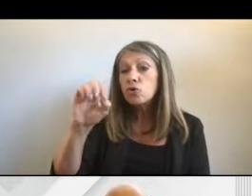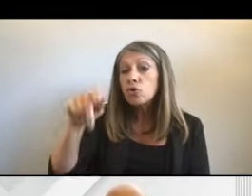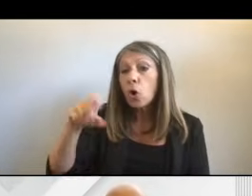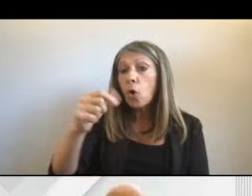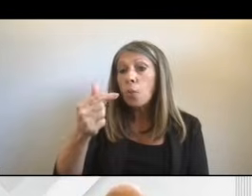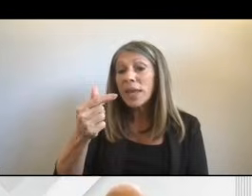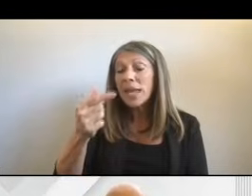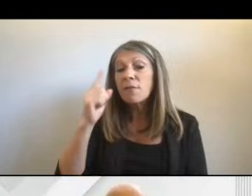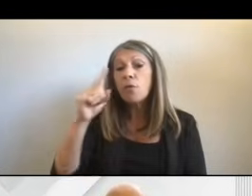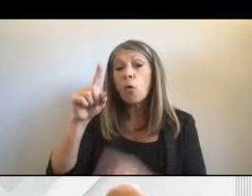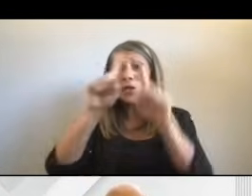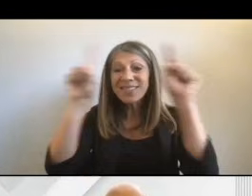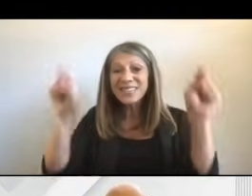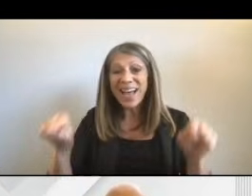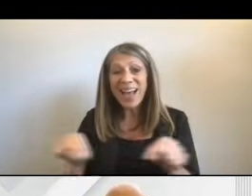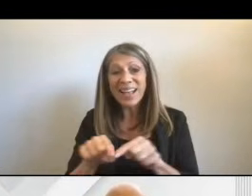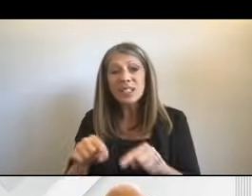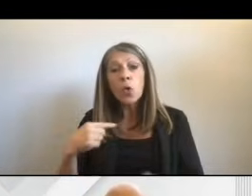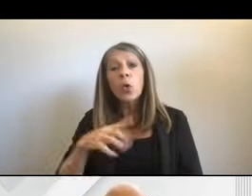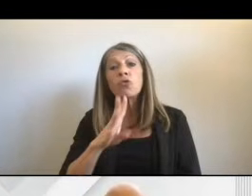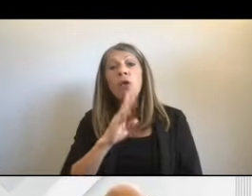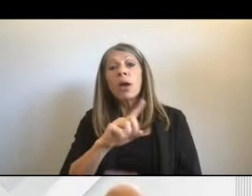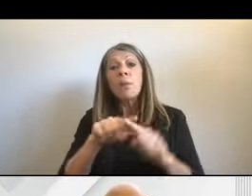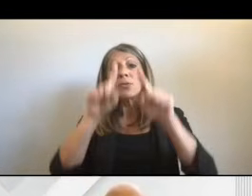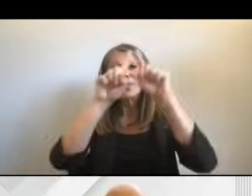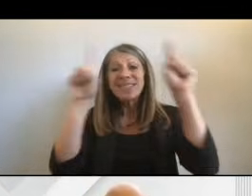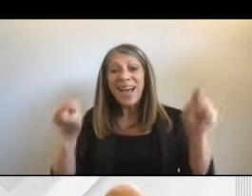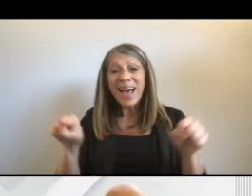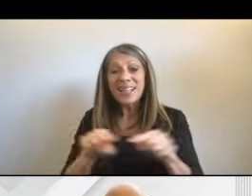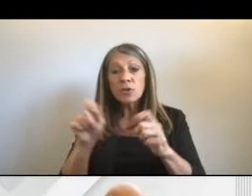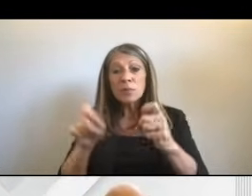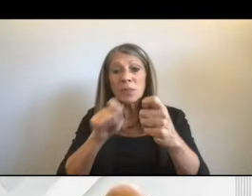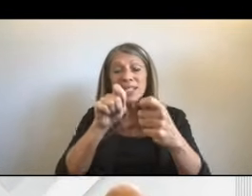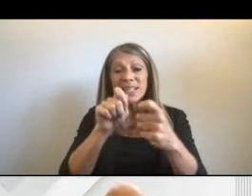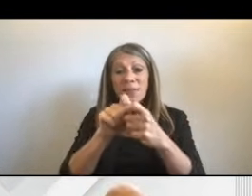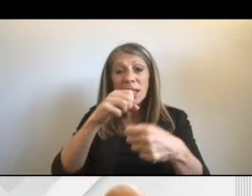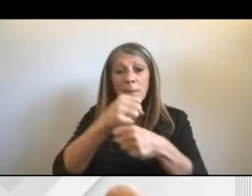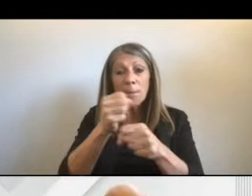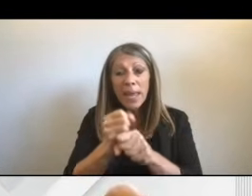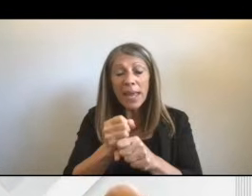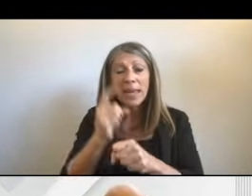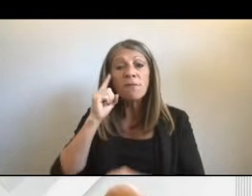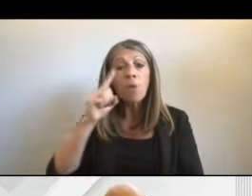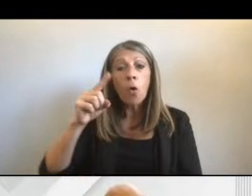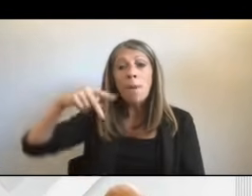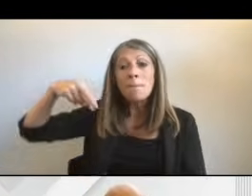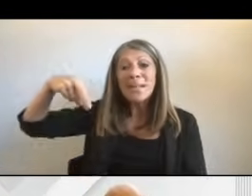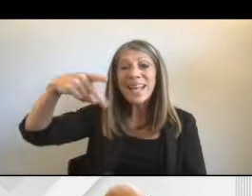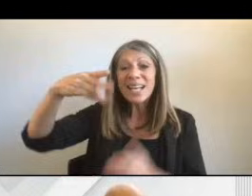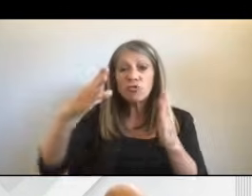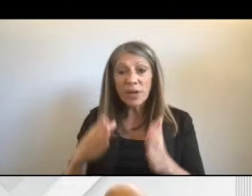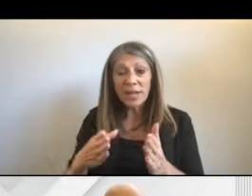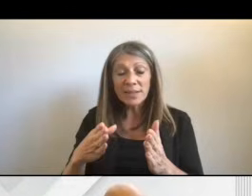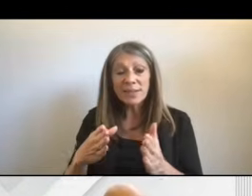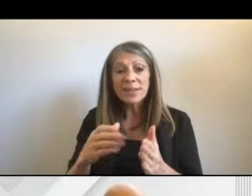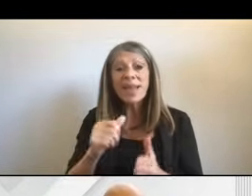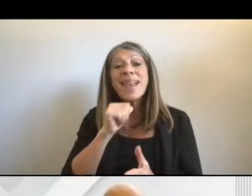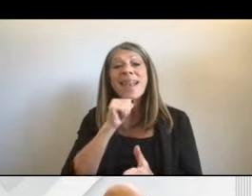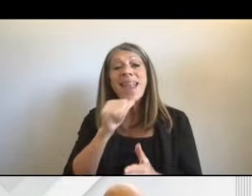talking about signs that are specifically meant to be used by pedestrians - not the signs that